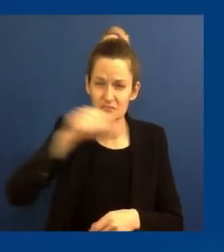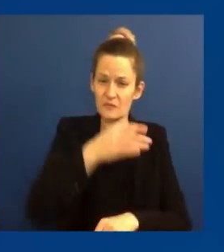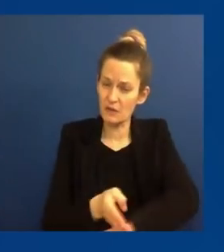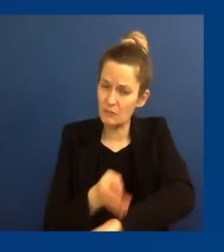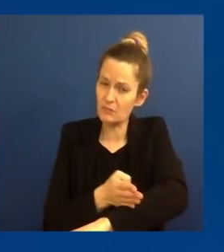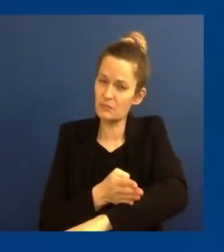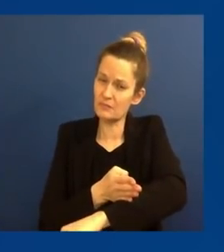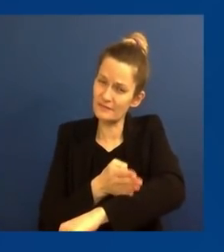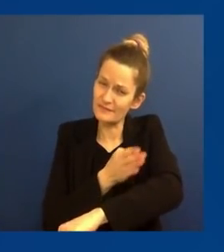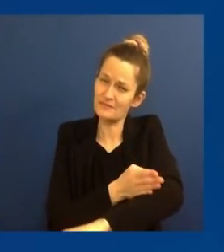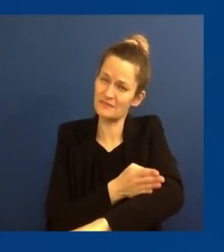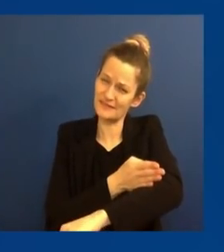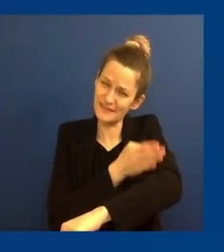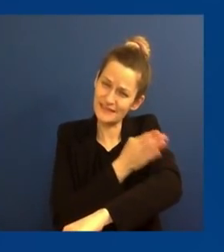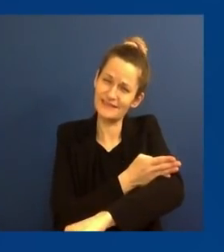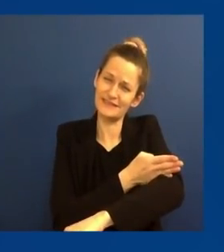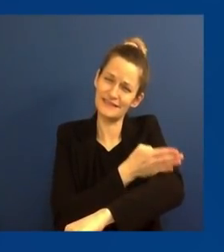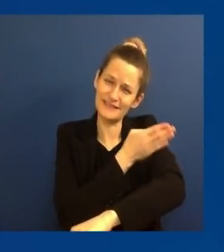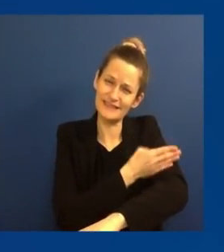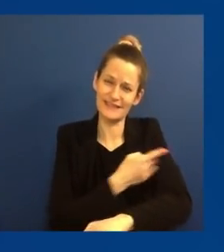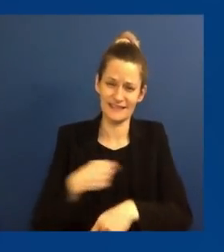we've provided multiple layers of protection for people: